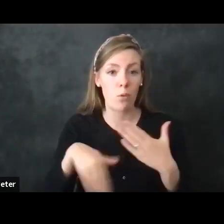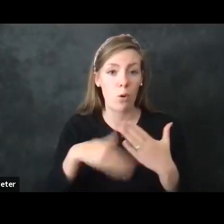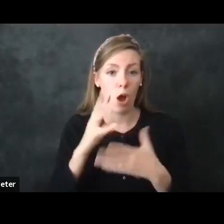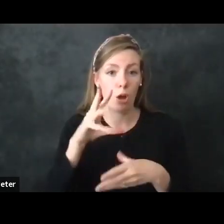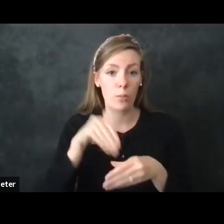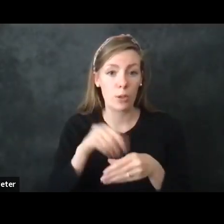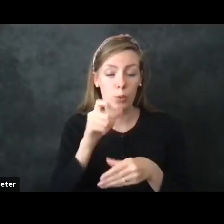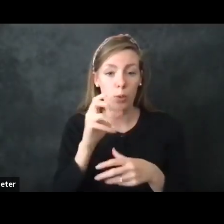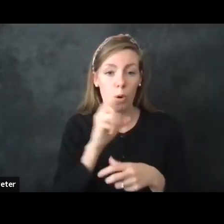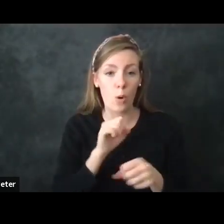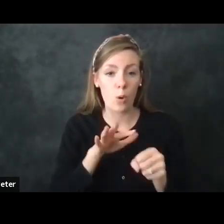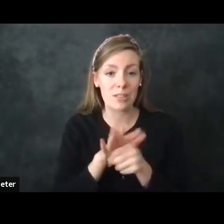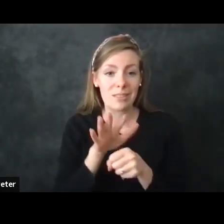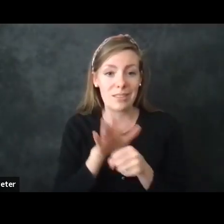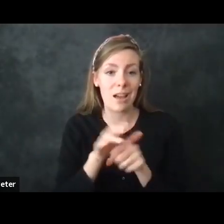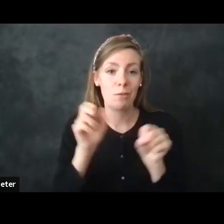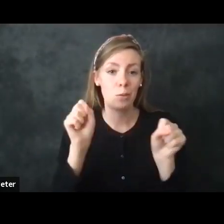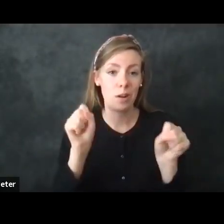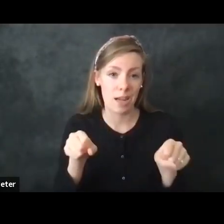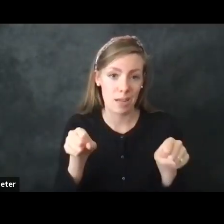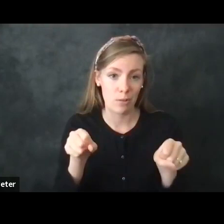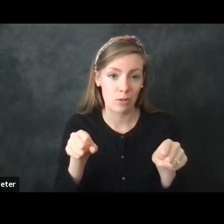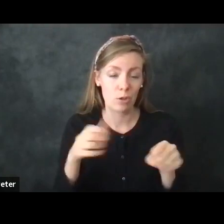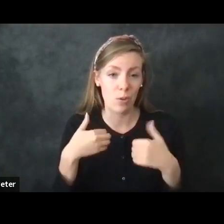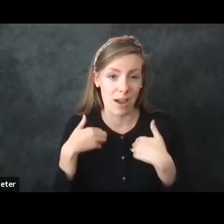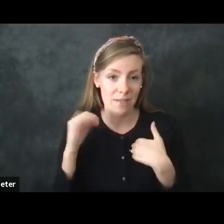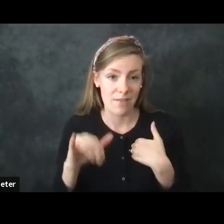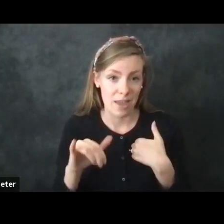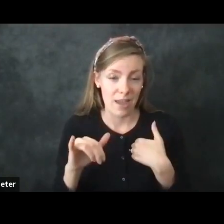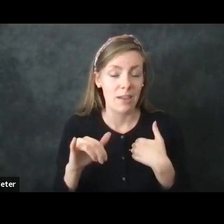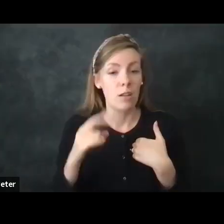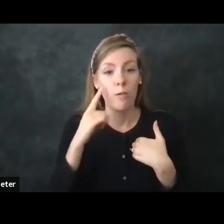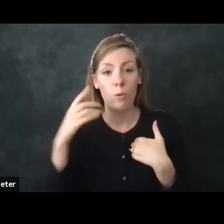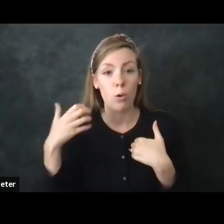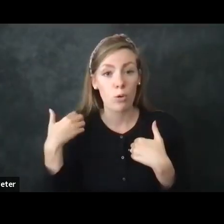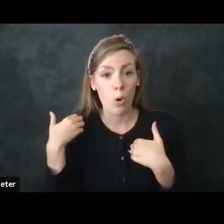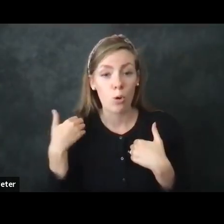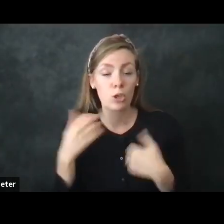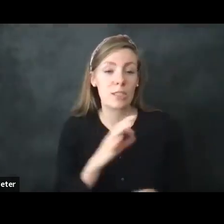enough to be eligible for vaccination as well as for coaches, staff and volunteers.